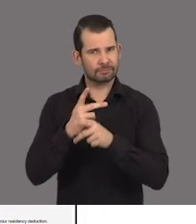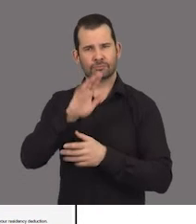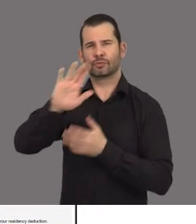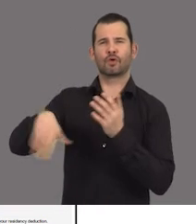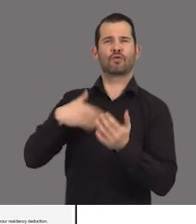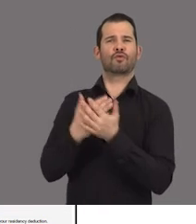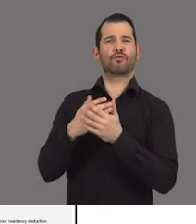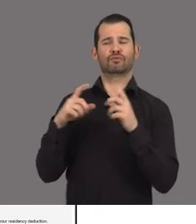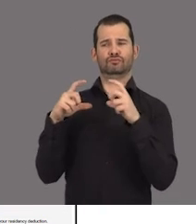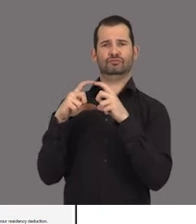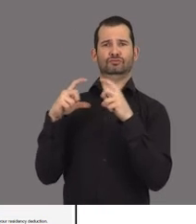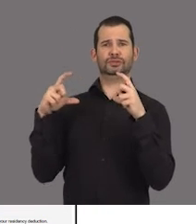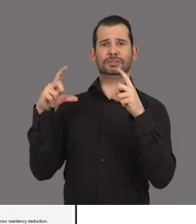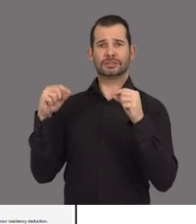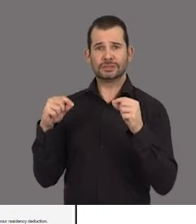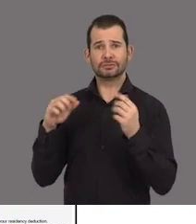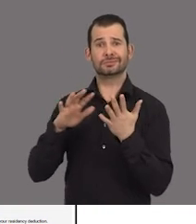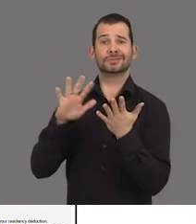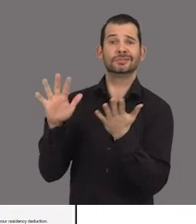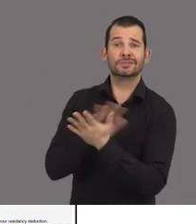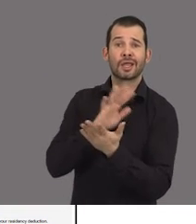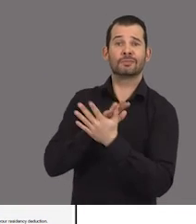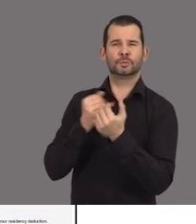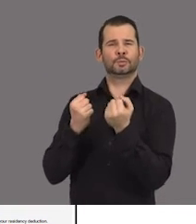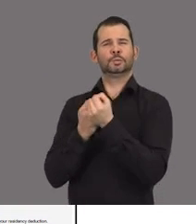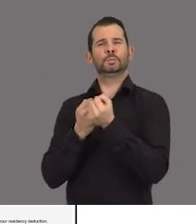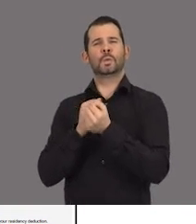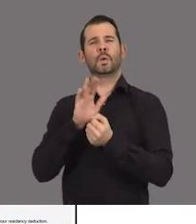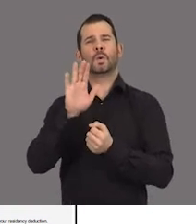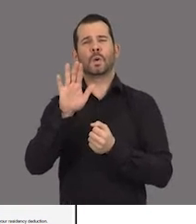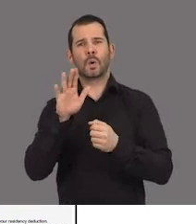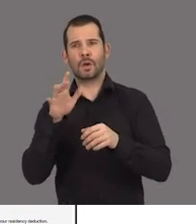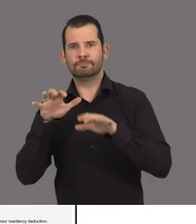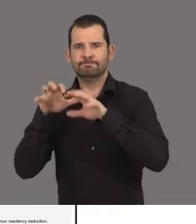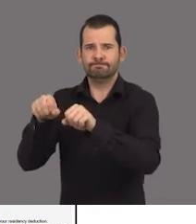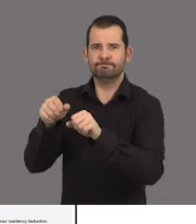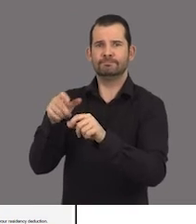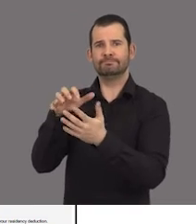Keep all the receipts and documents to support your claim for at least six years